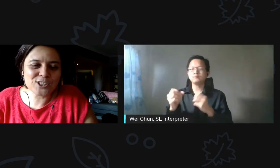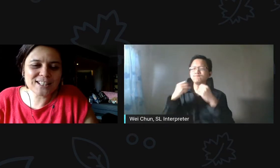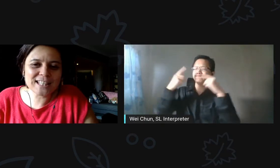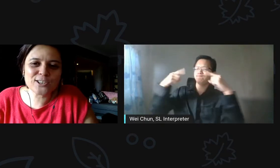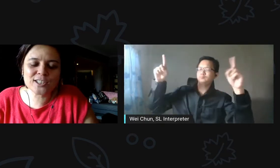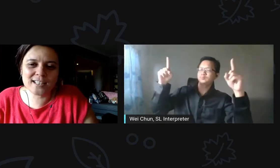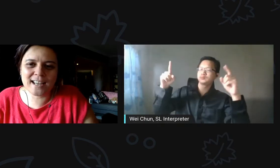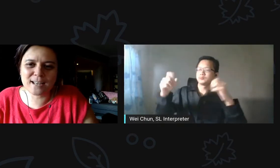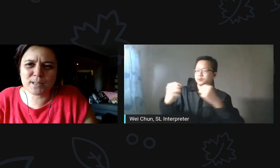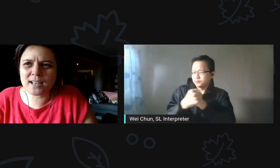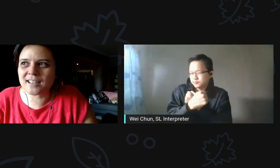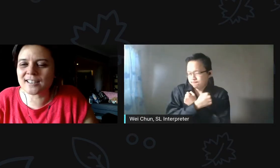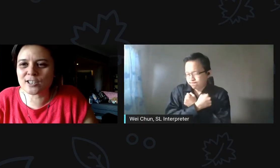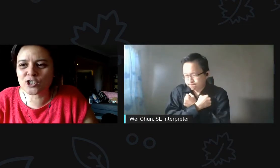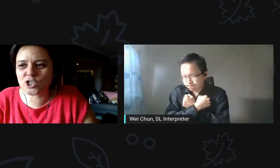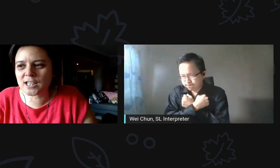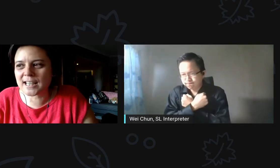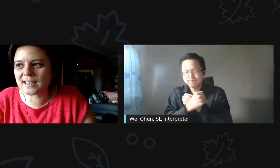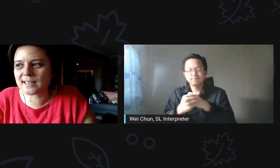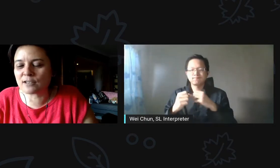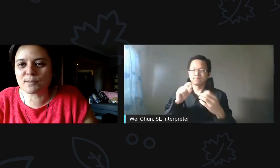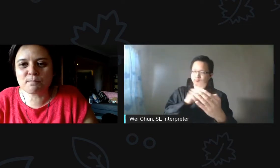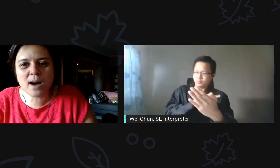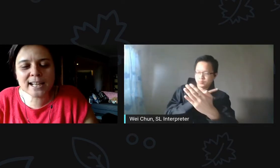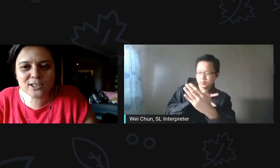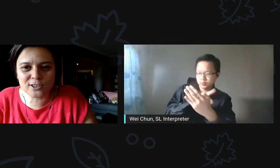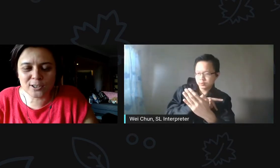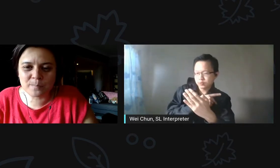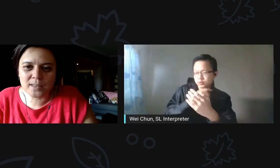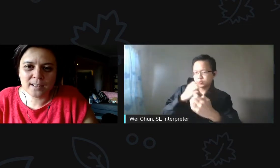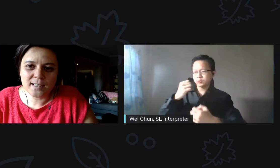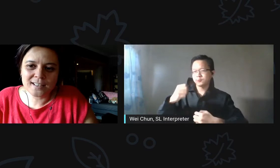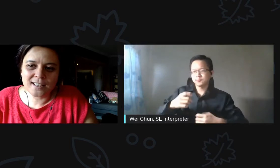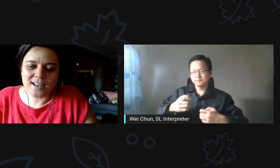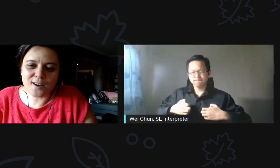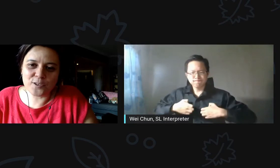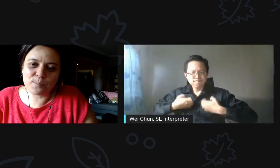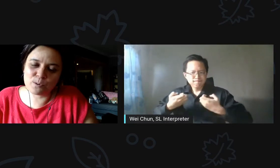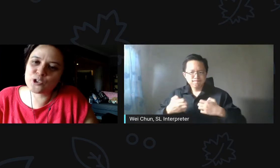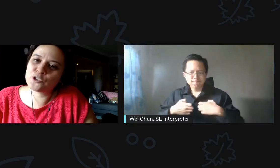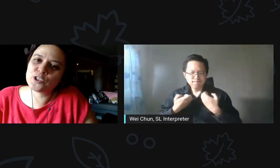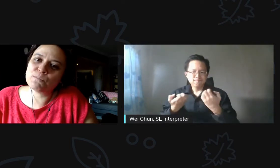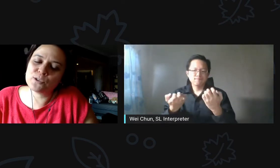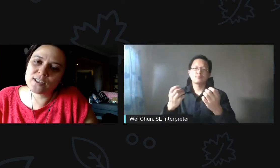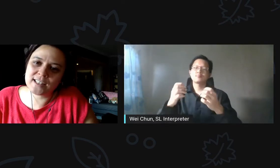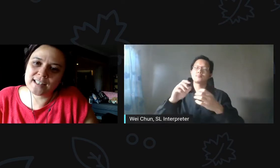She’s here today because she is a reminder of the poetry community